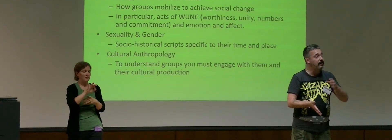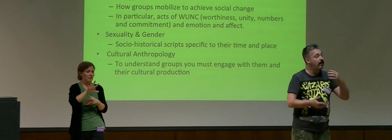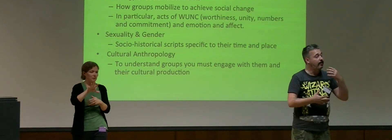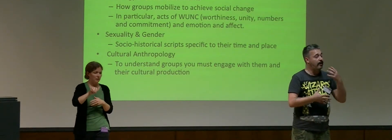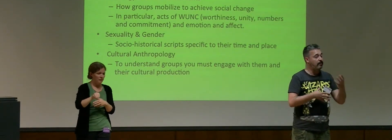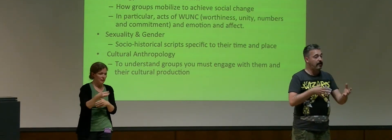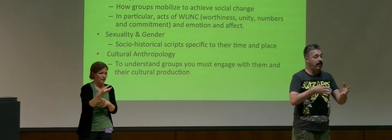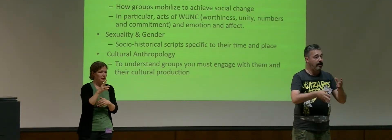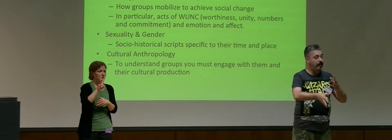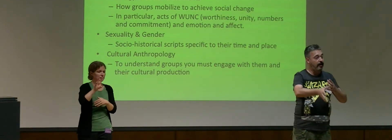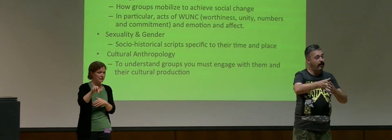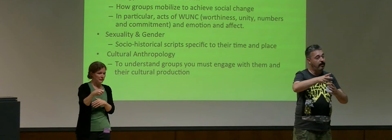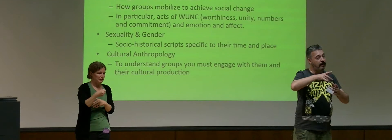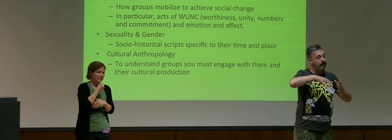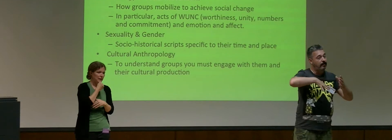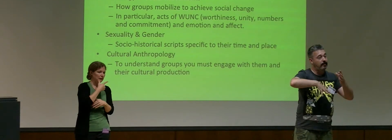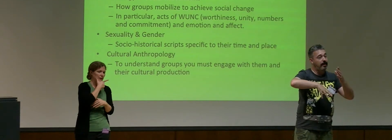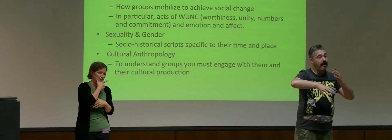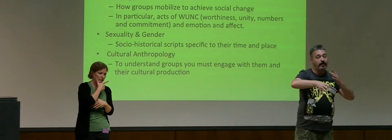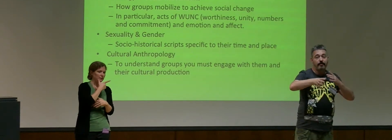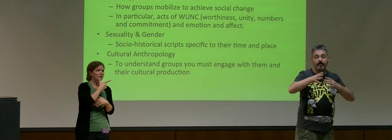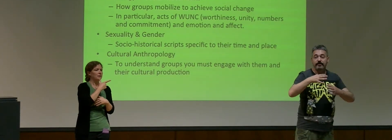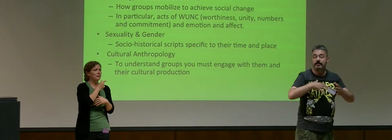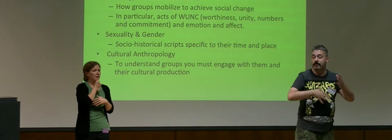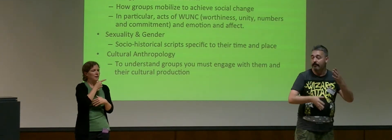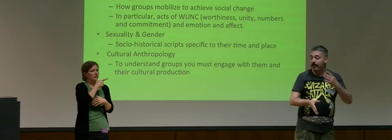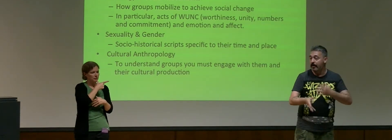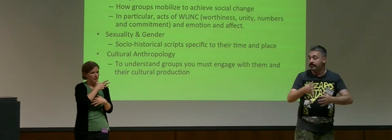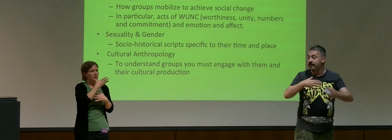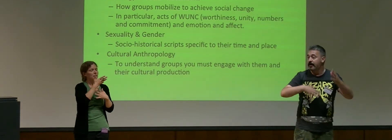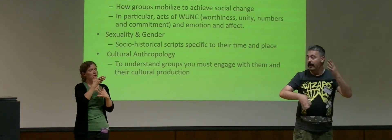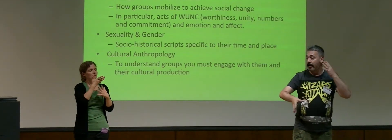the lesbian and gay communities emerged